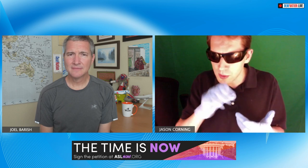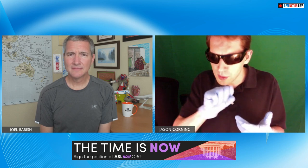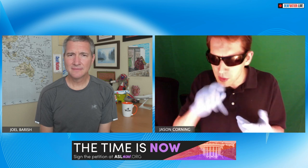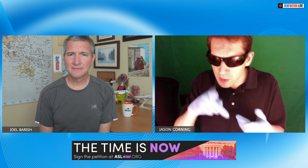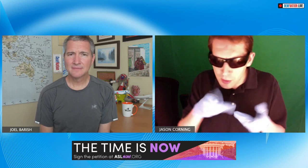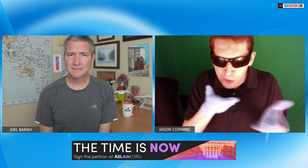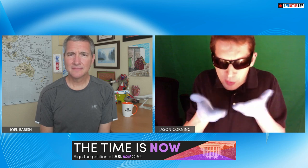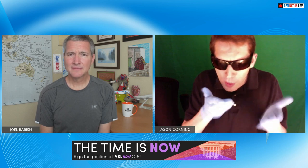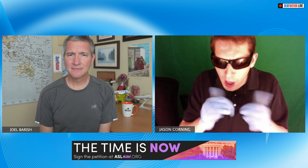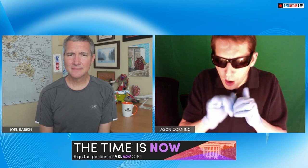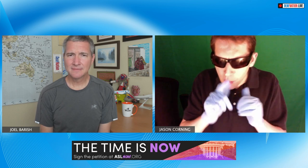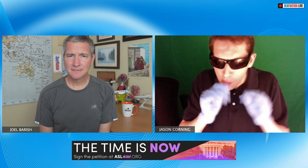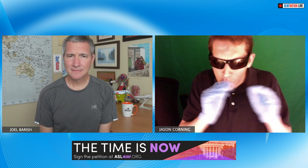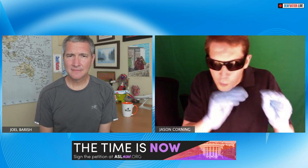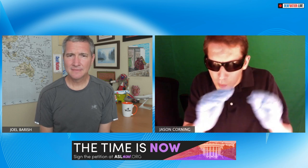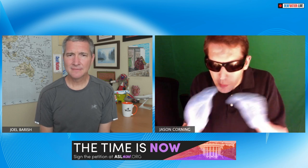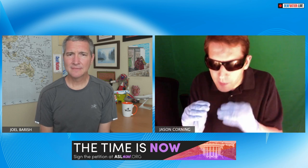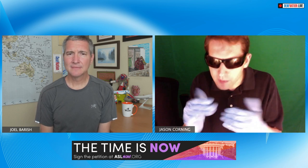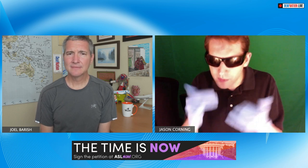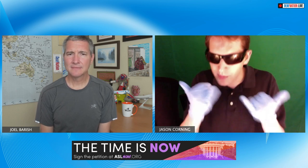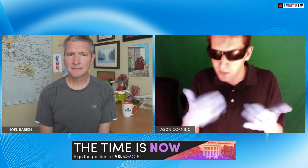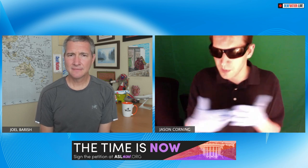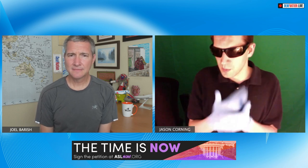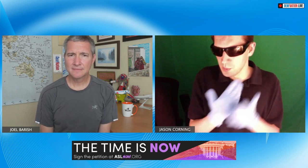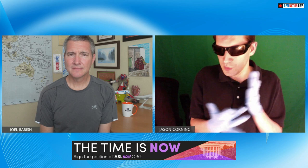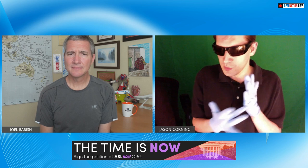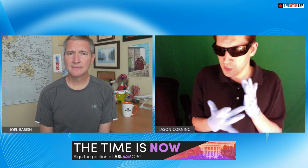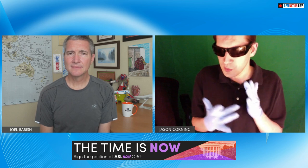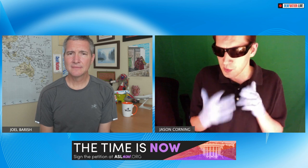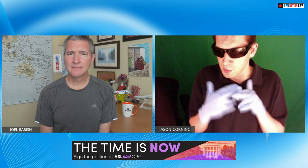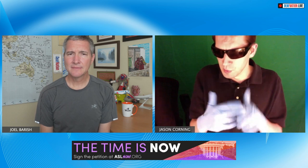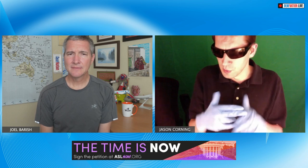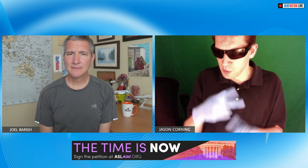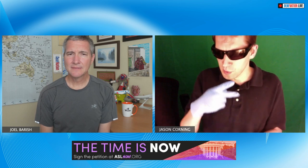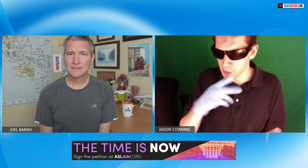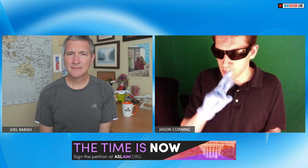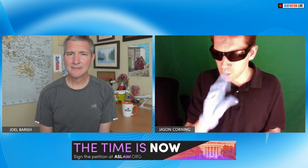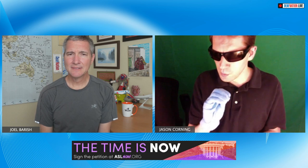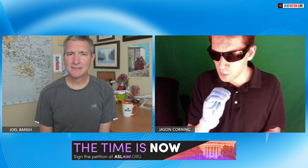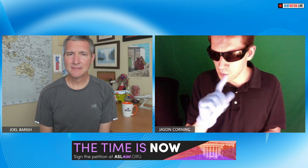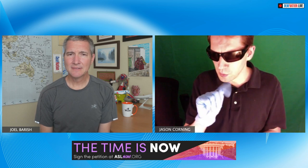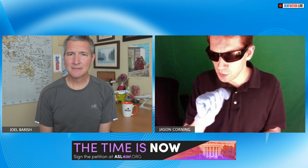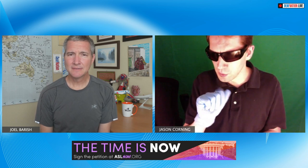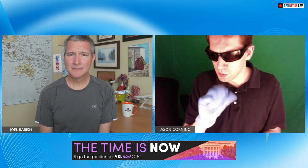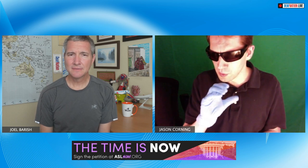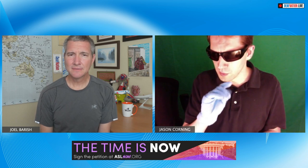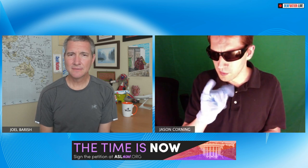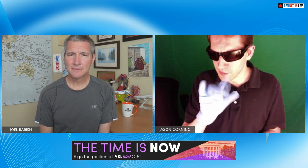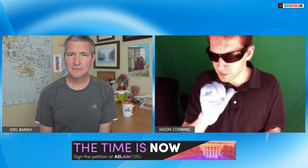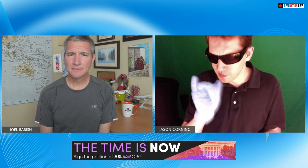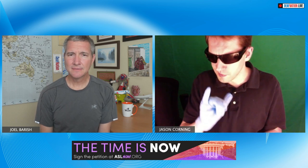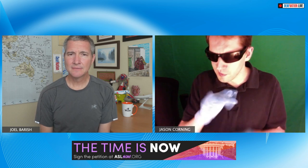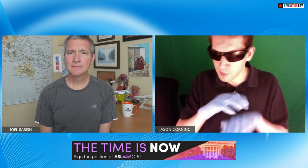limitation of SSP services. How do we train them? Now there is a new technique called Pro-Tactile